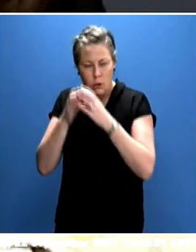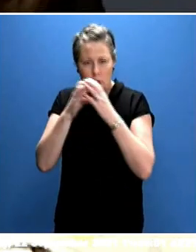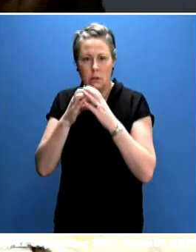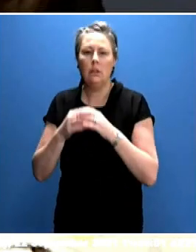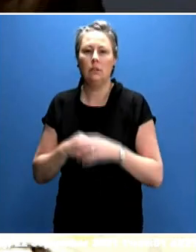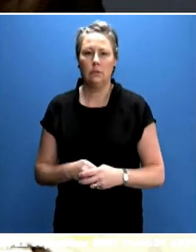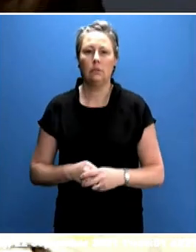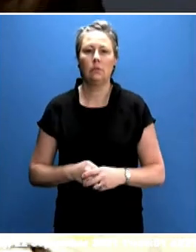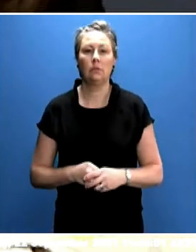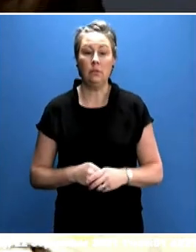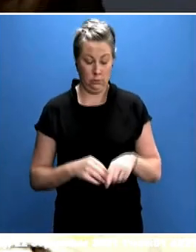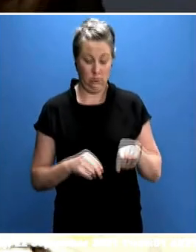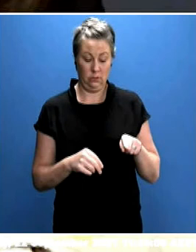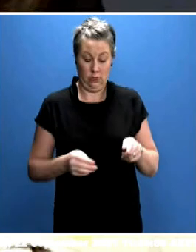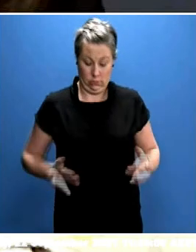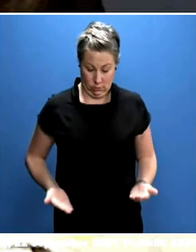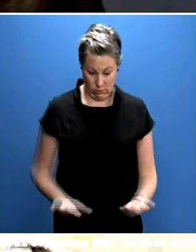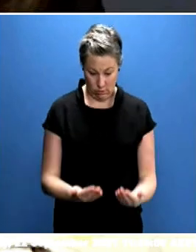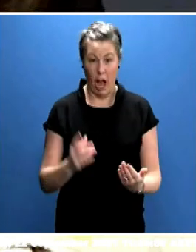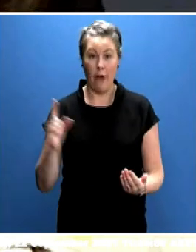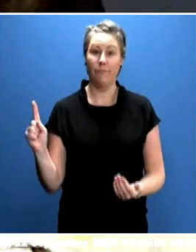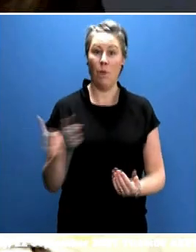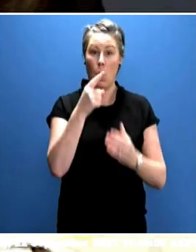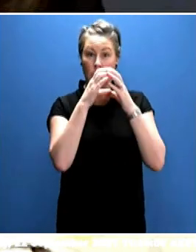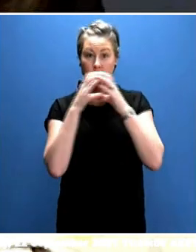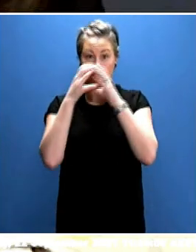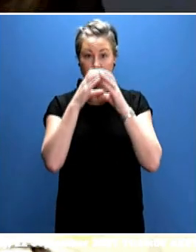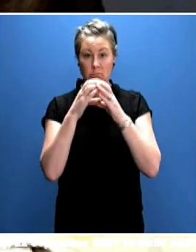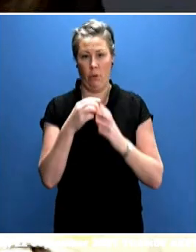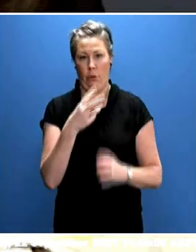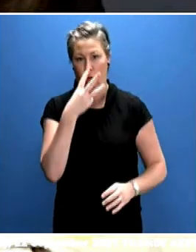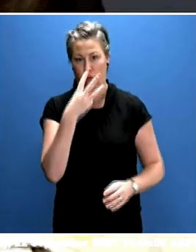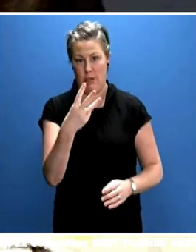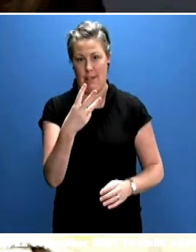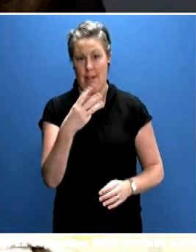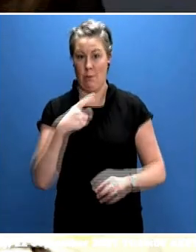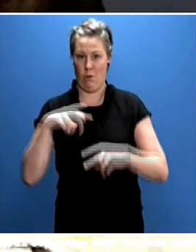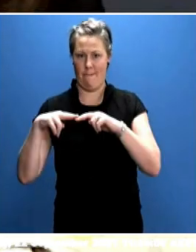The client first sniffed petrol at the age of 3. He was given petrol by his father.